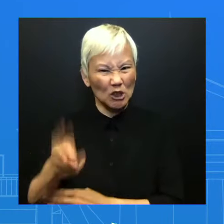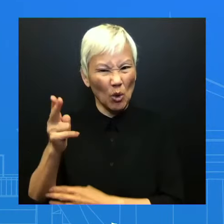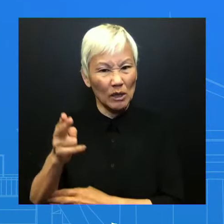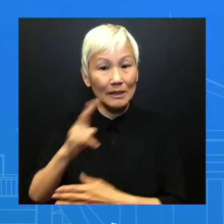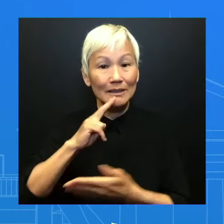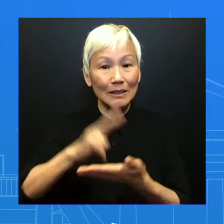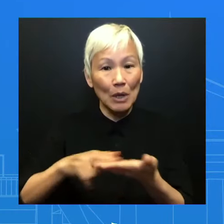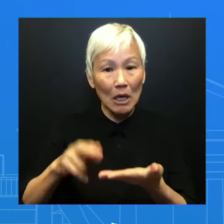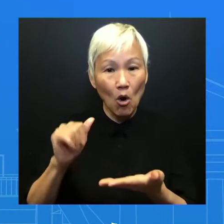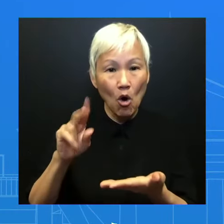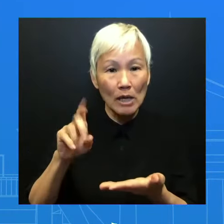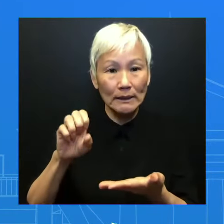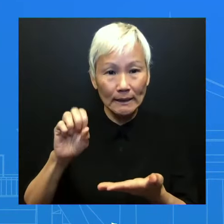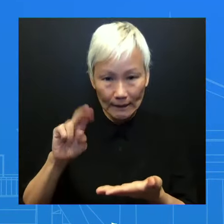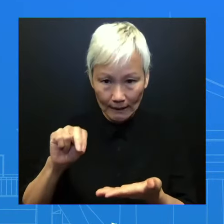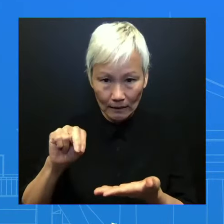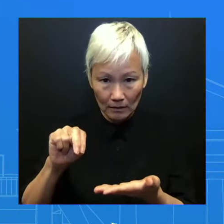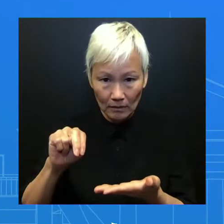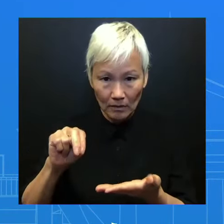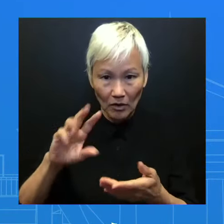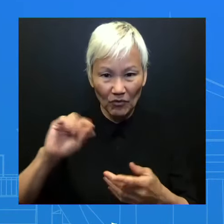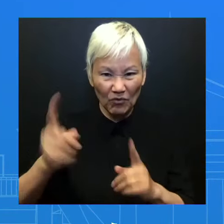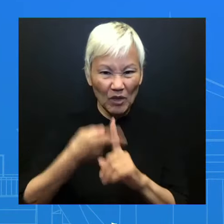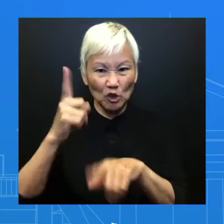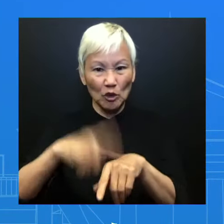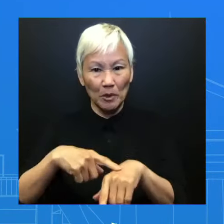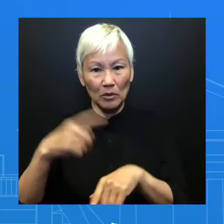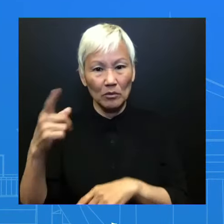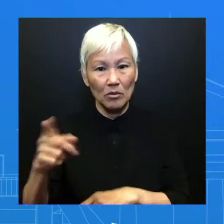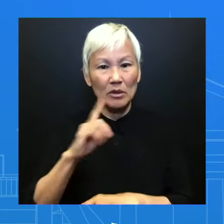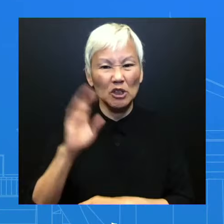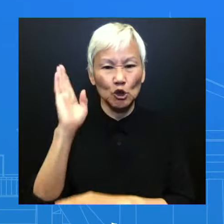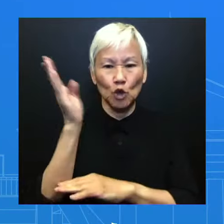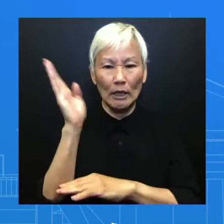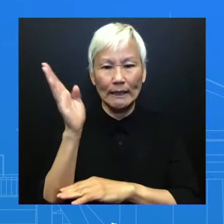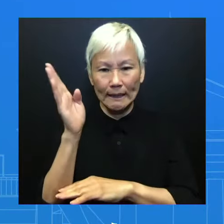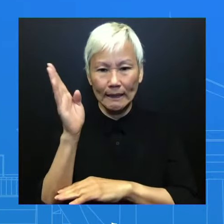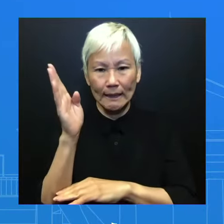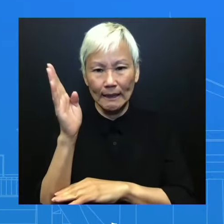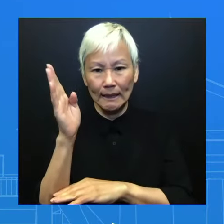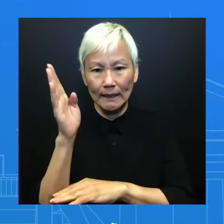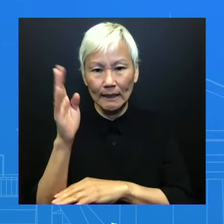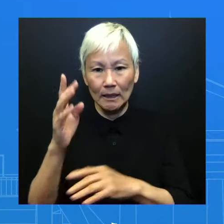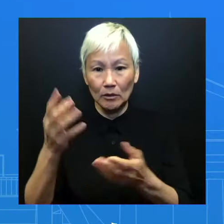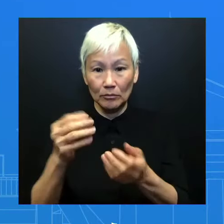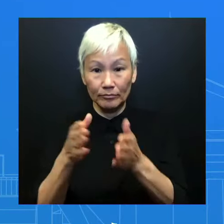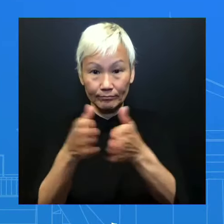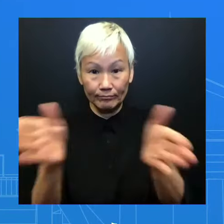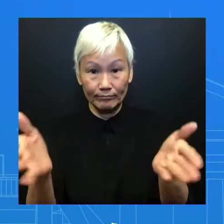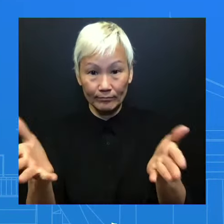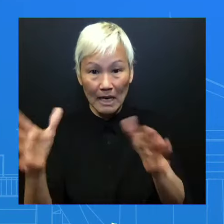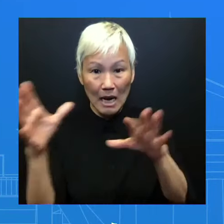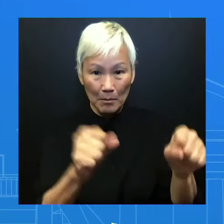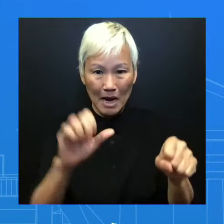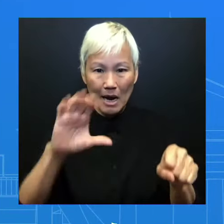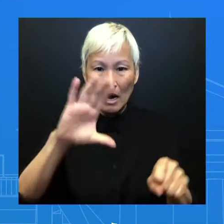What significance does this hold for this White House? Ms. Jean-Pierre: So, look, let me just first say -- and the President is going to speak to this in --